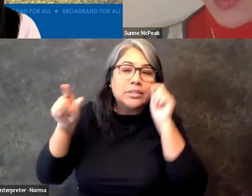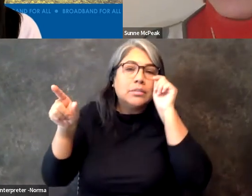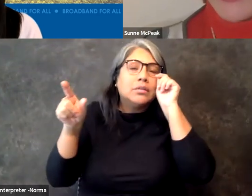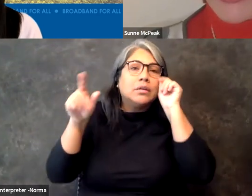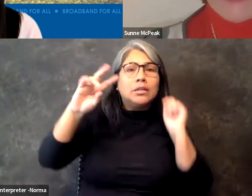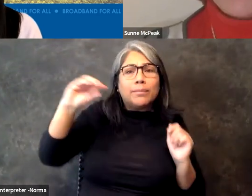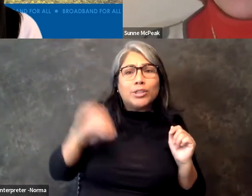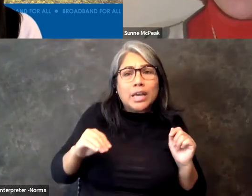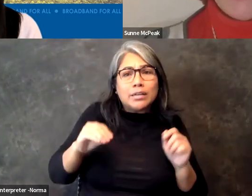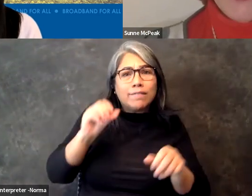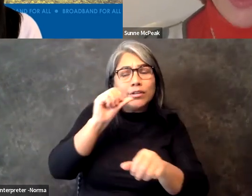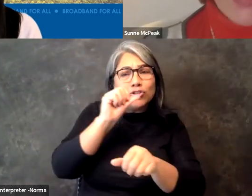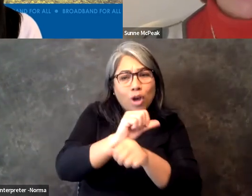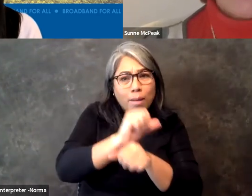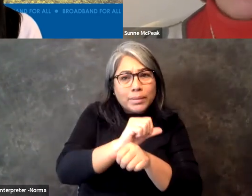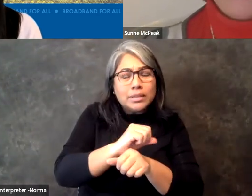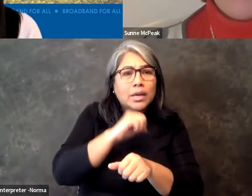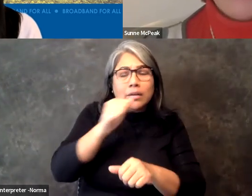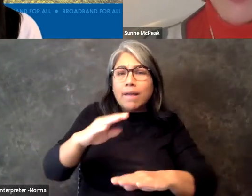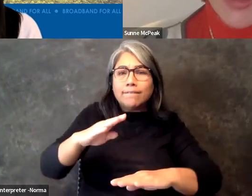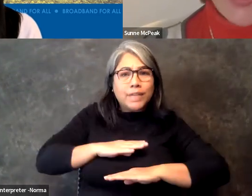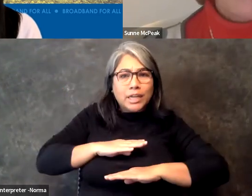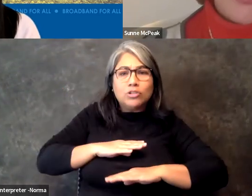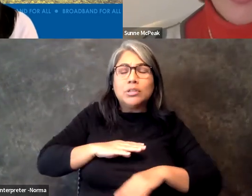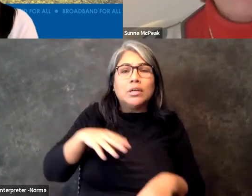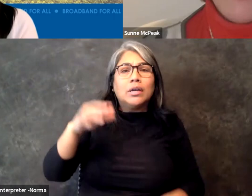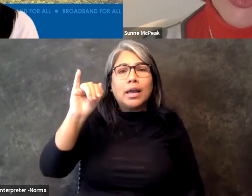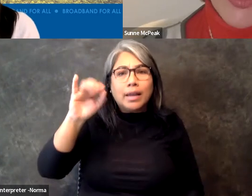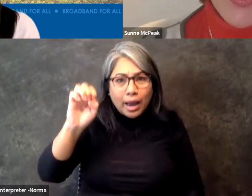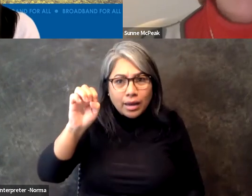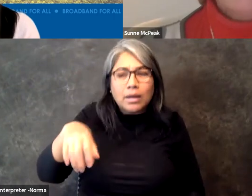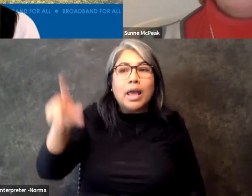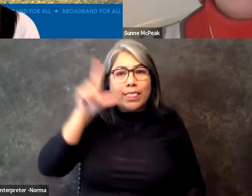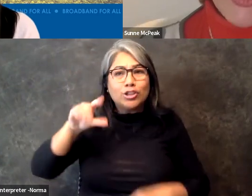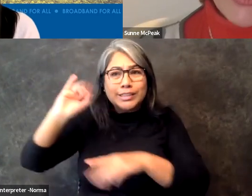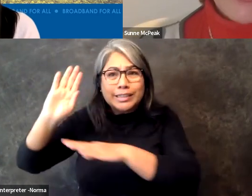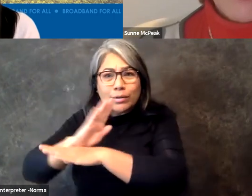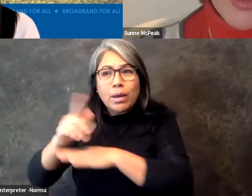in the logistics industry in the Inland Empire is because they do not have sufficient digital